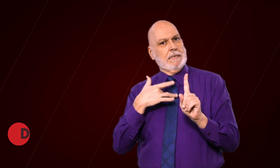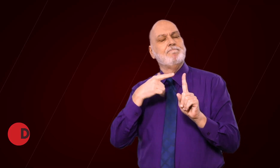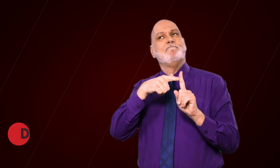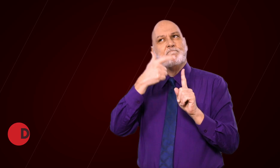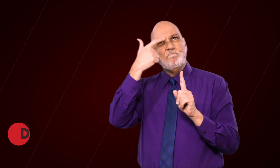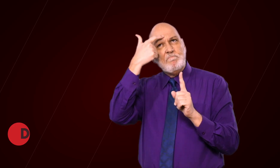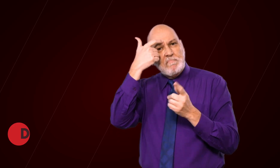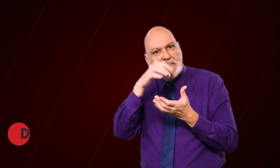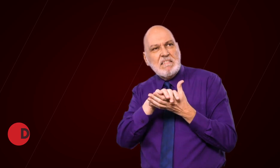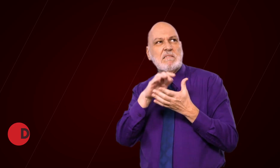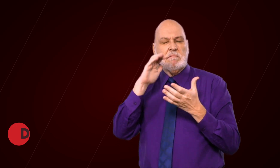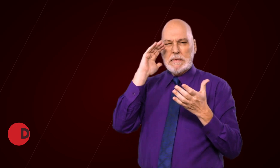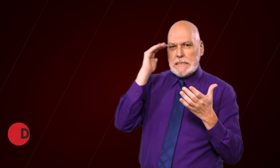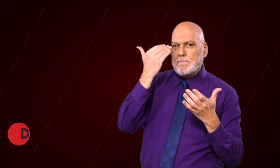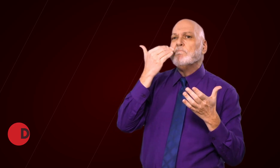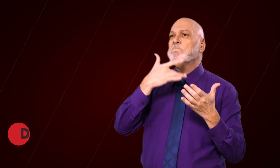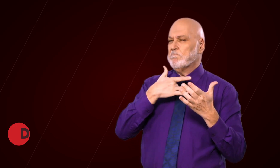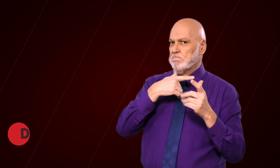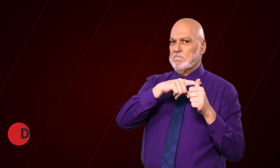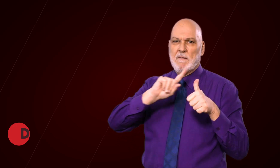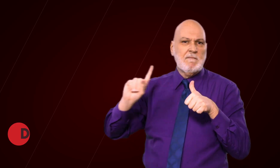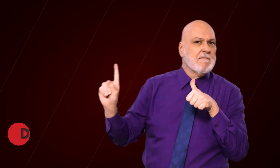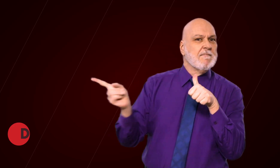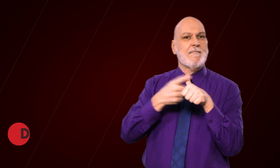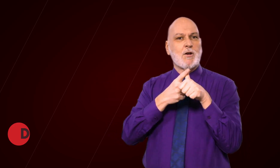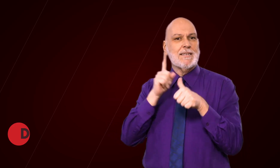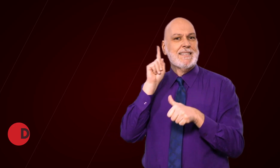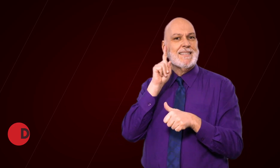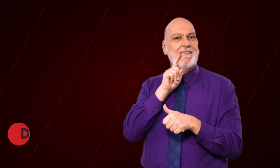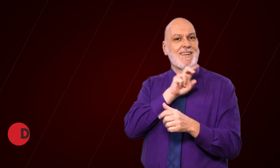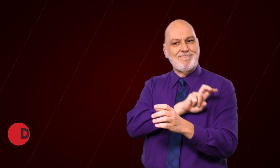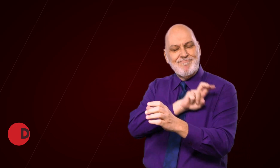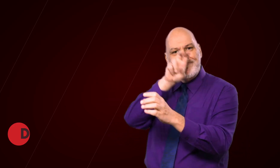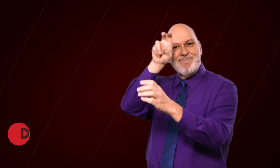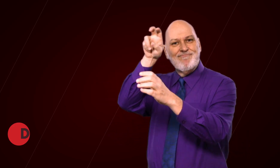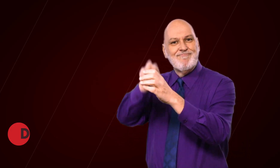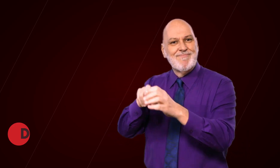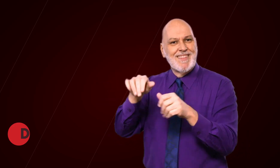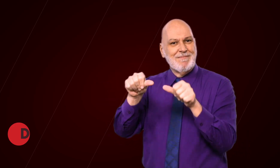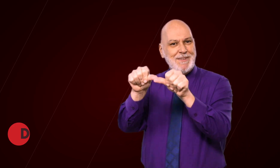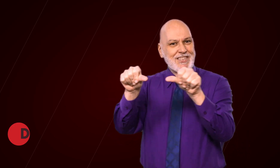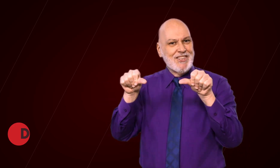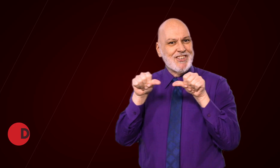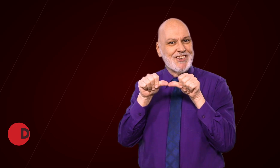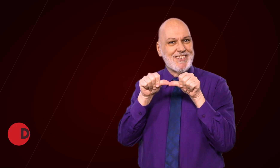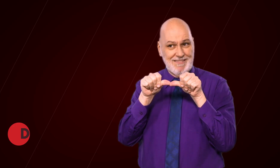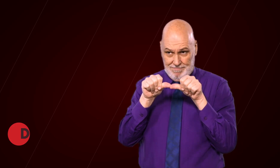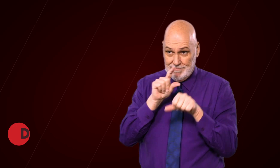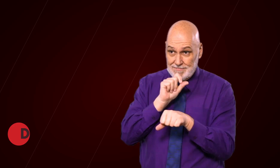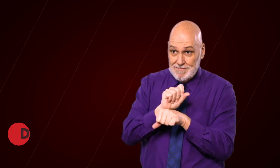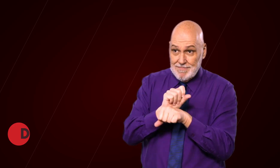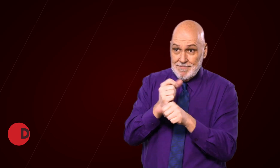who we believe is the first Deaf person to get this prestigious position?